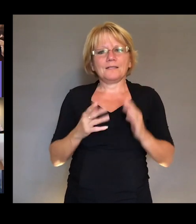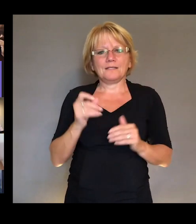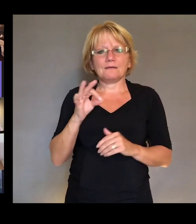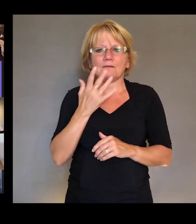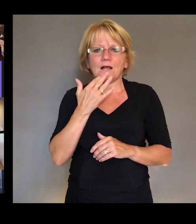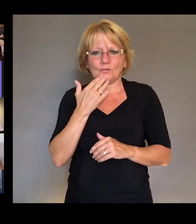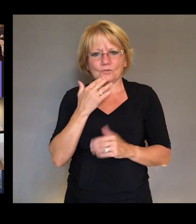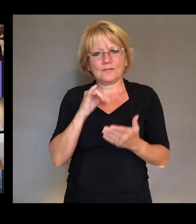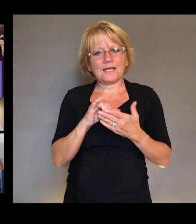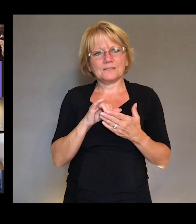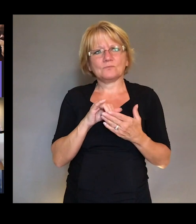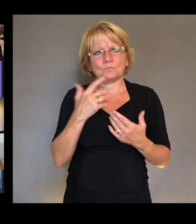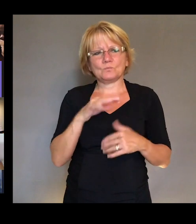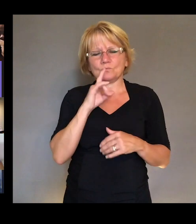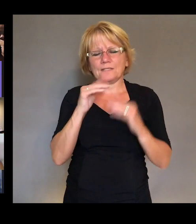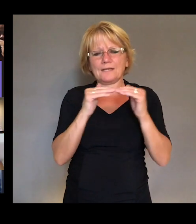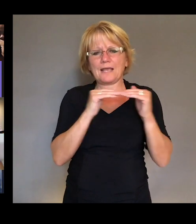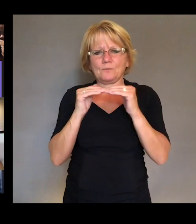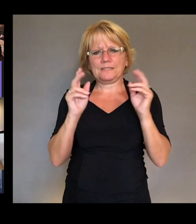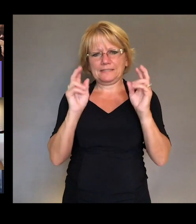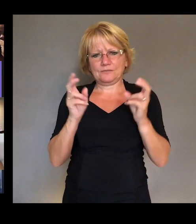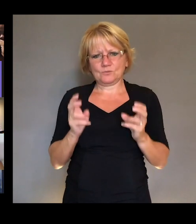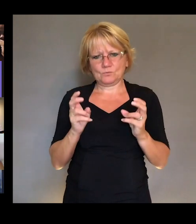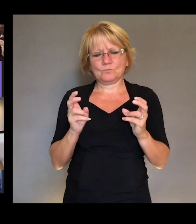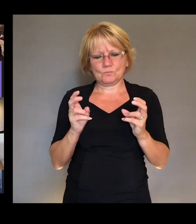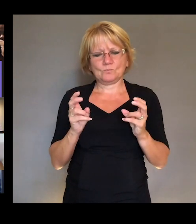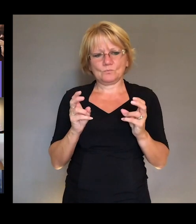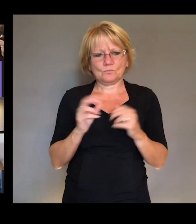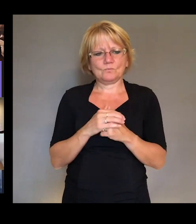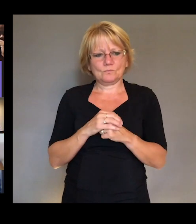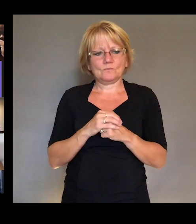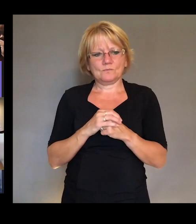because that's a really significant equity issue. And it's less bad with that